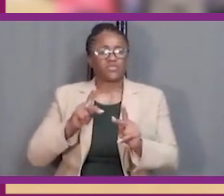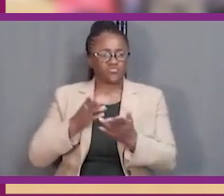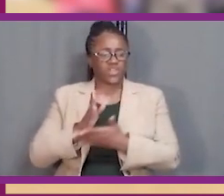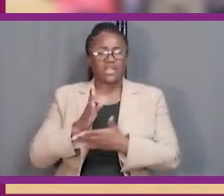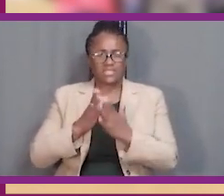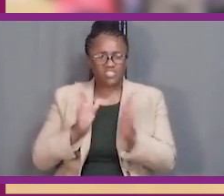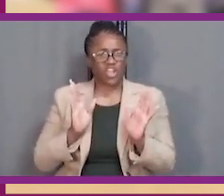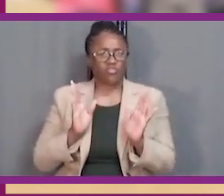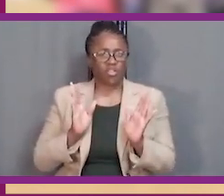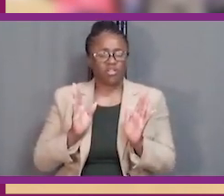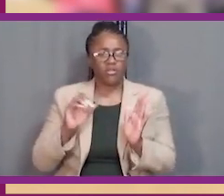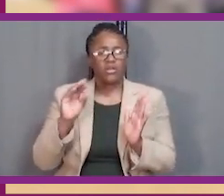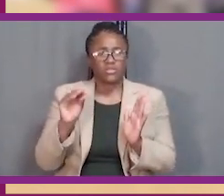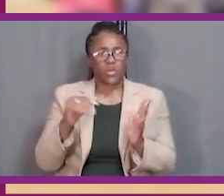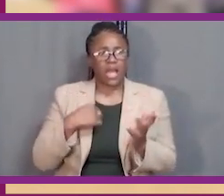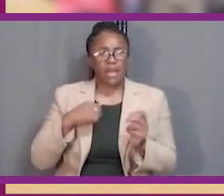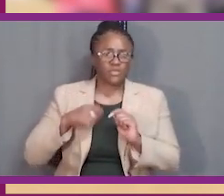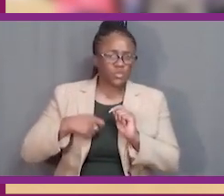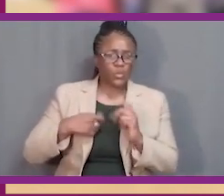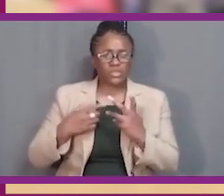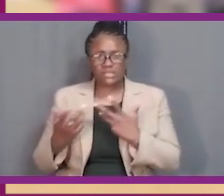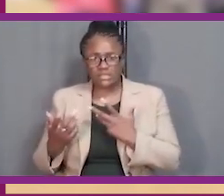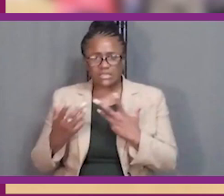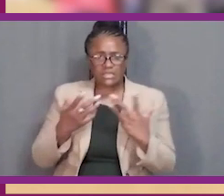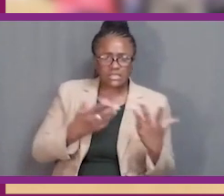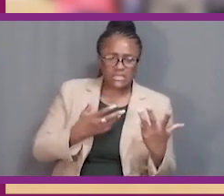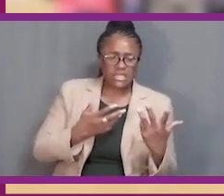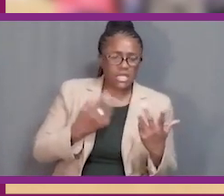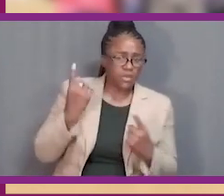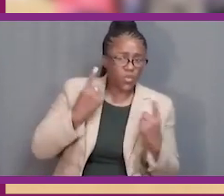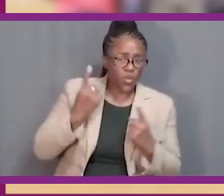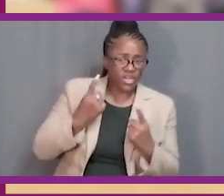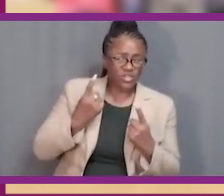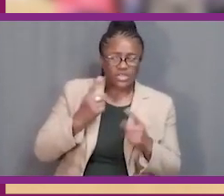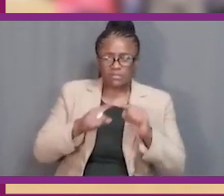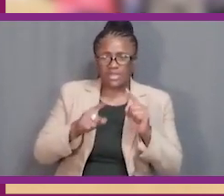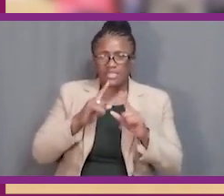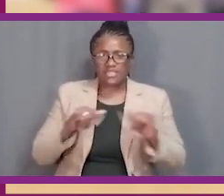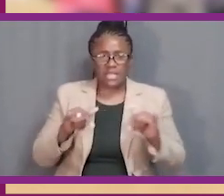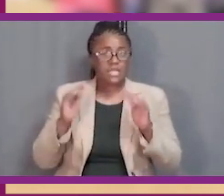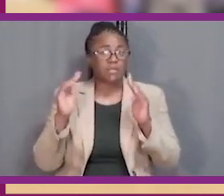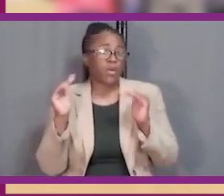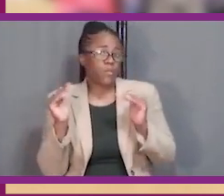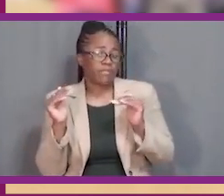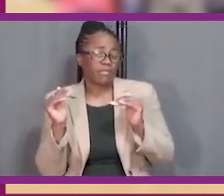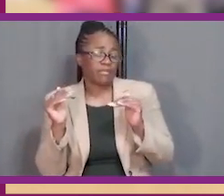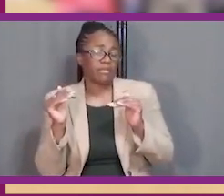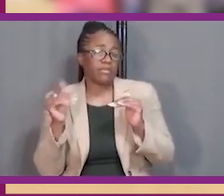the same time hoping that they are doing something and ensuring that every right is upheld and